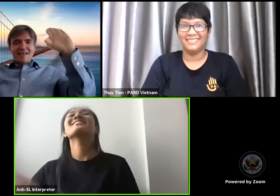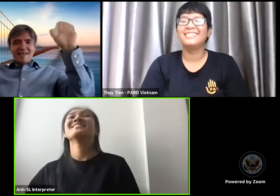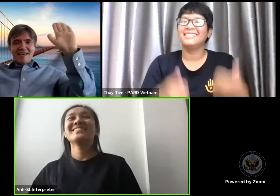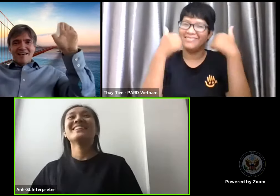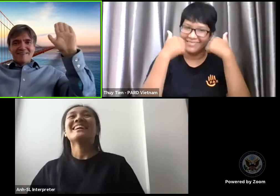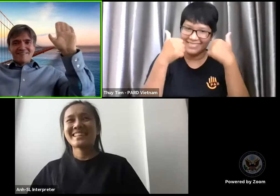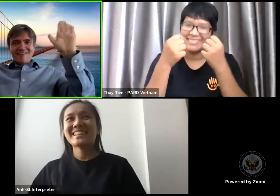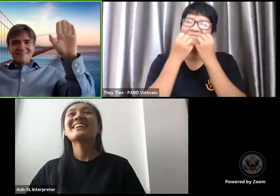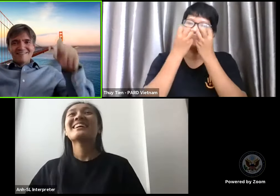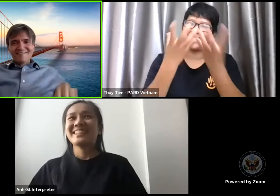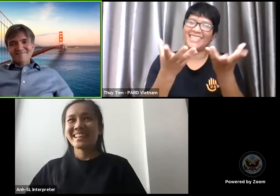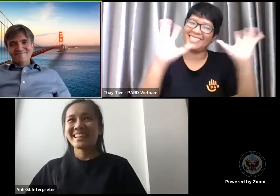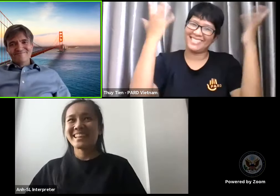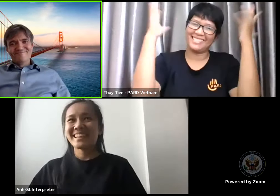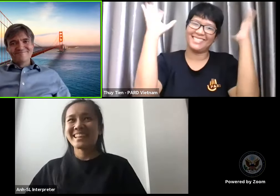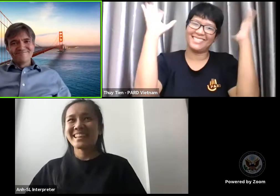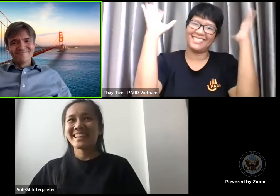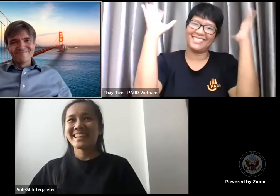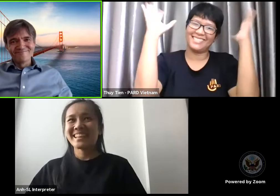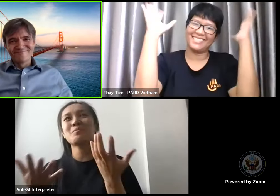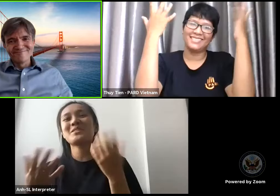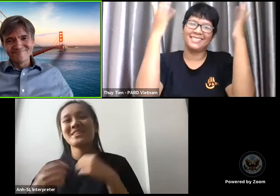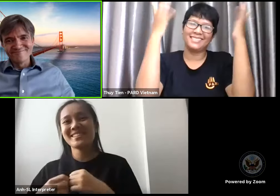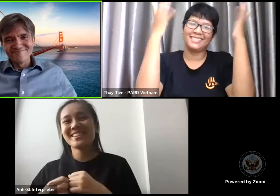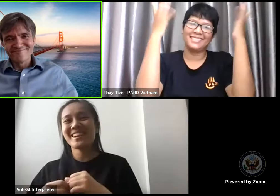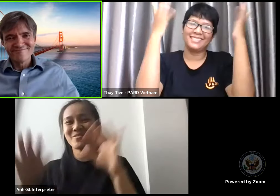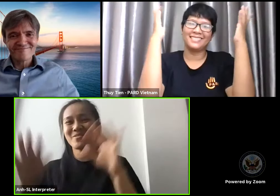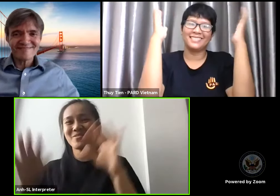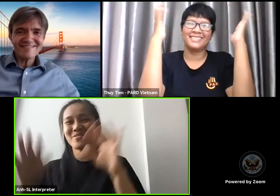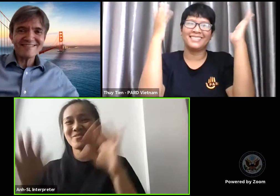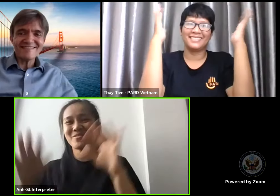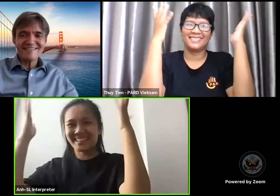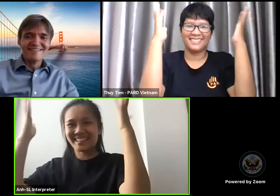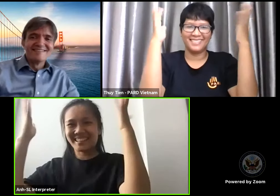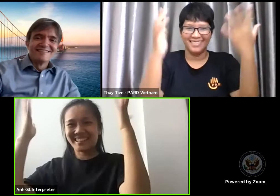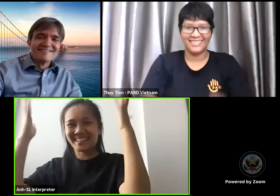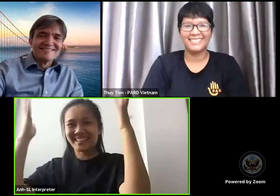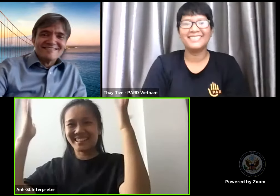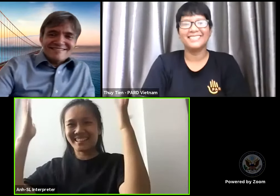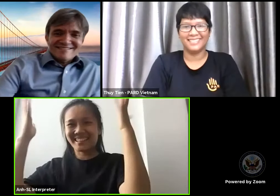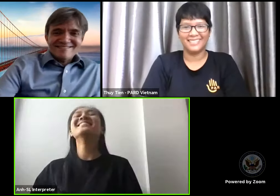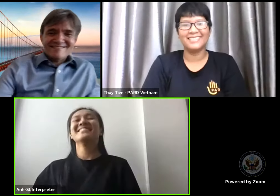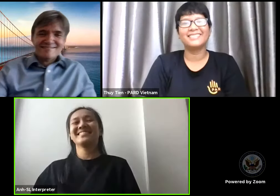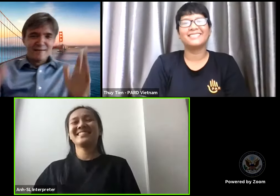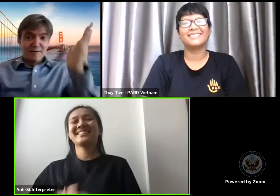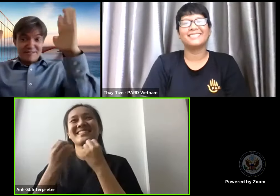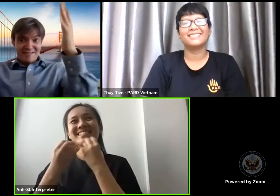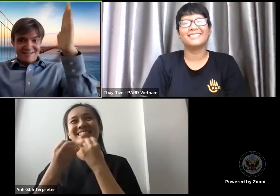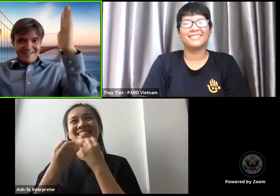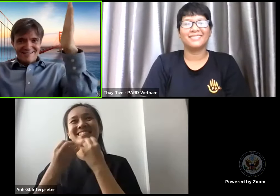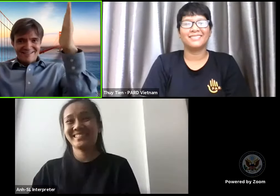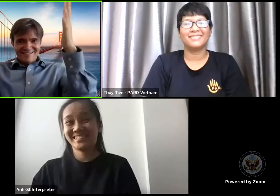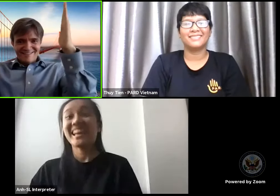Take care, thank you! [Anh] Thank you, thank you so much, Jason and everyone. [Jason] Oh is this, like this?